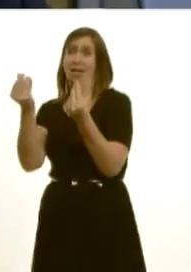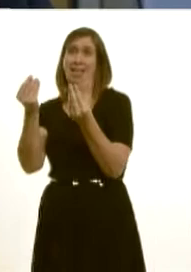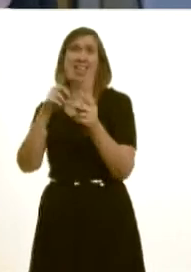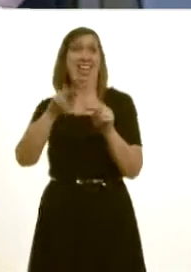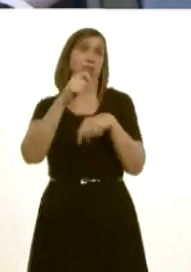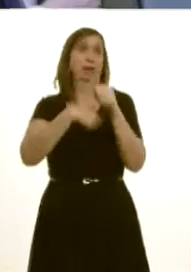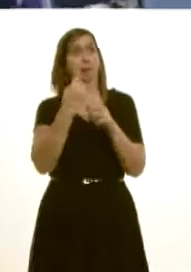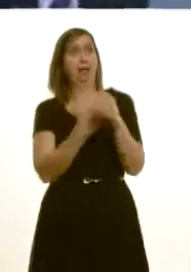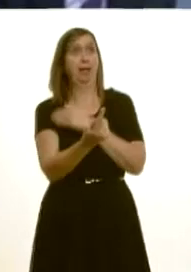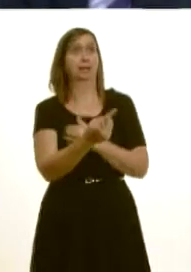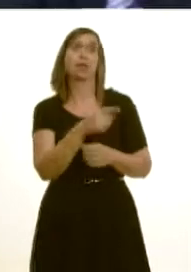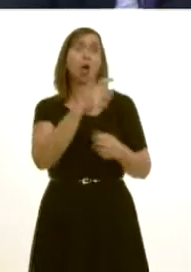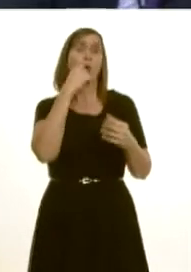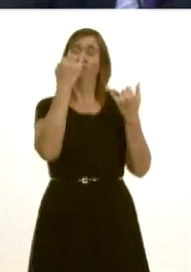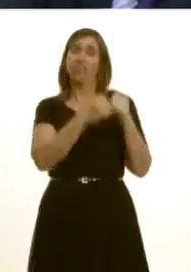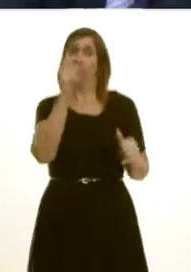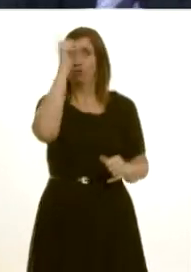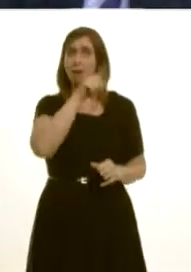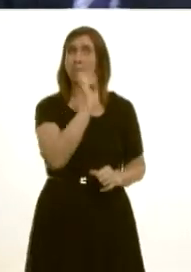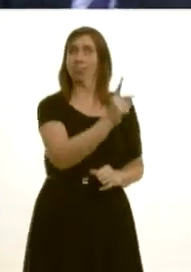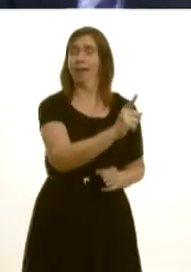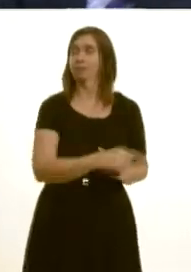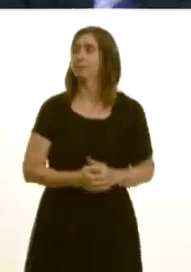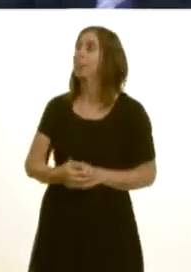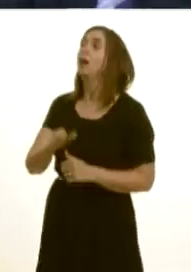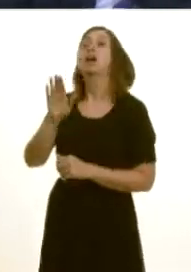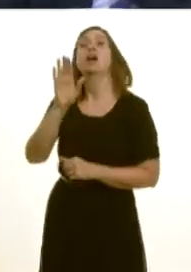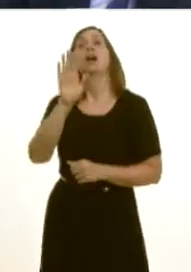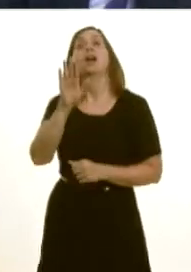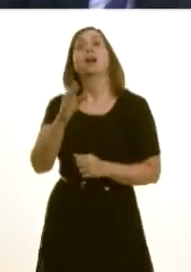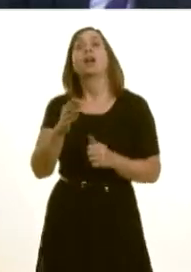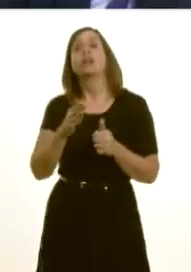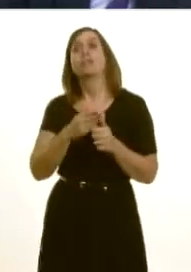many occasions. May I just ask you a quesetion, First Minister? The Welsh national health